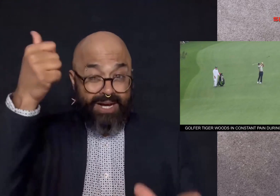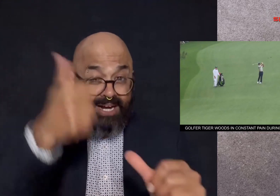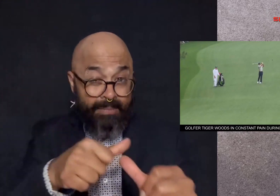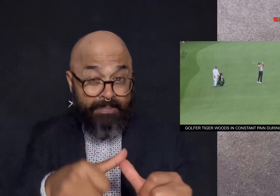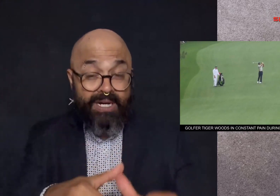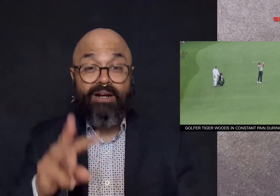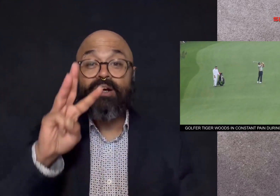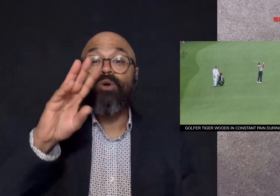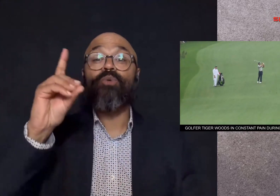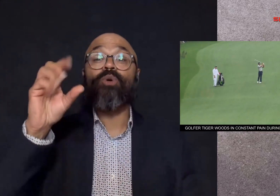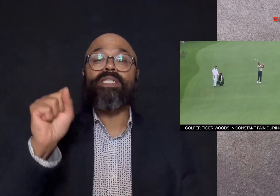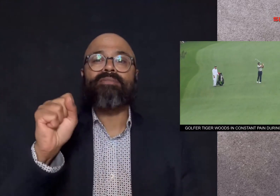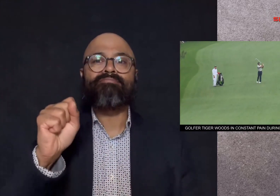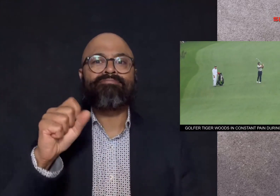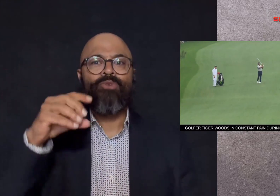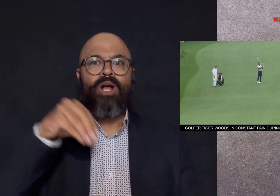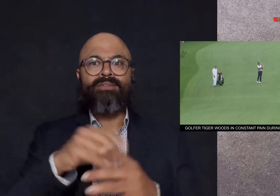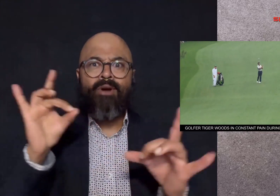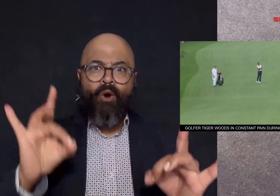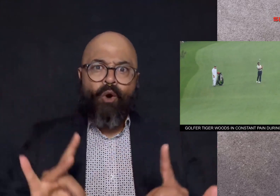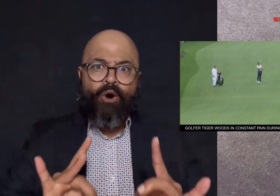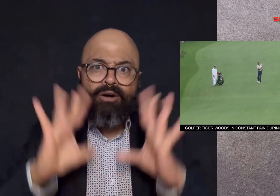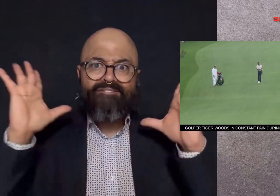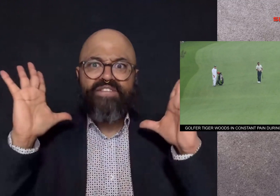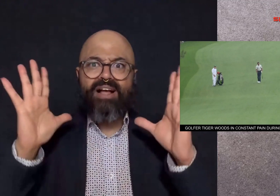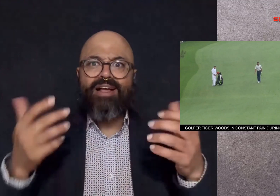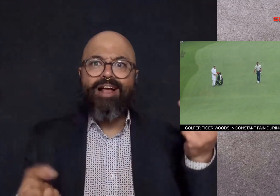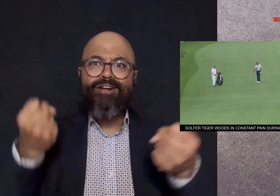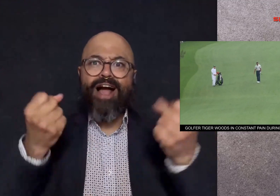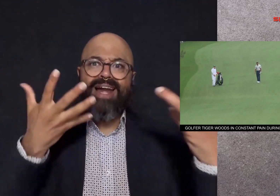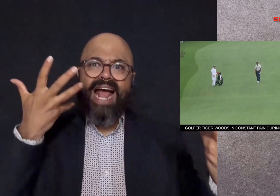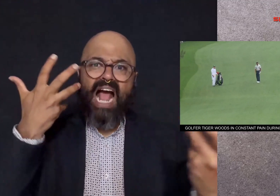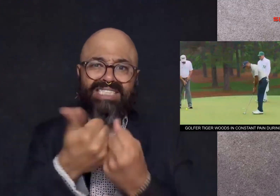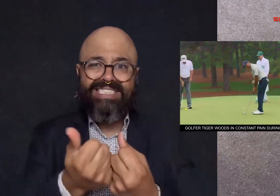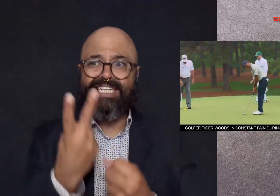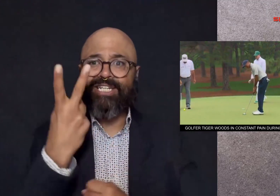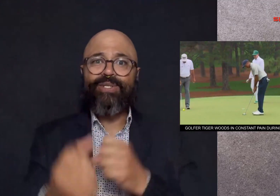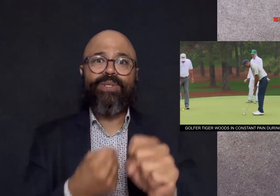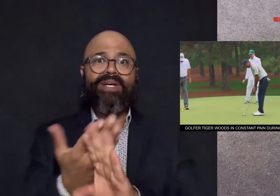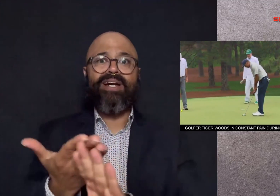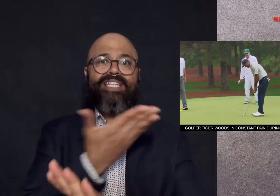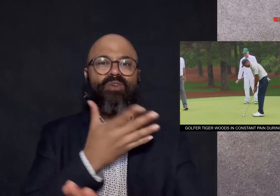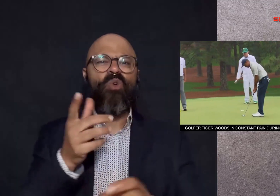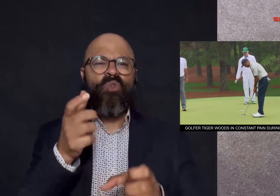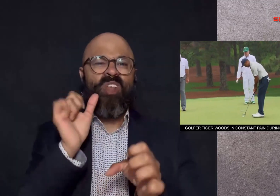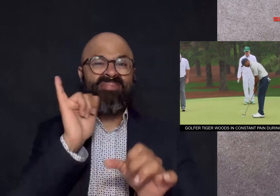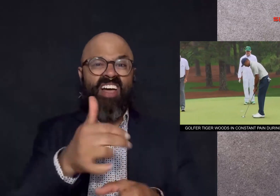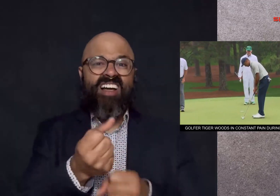if you recall Woods was in a horrific car accident two years ago which shattered his right leg